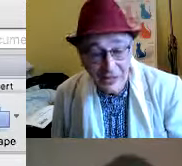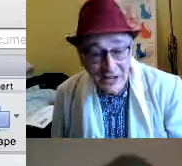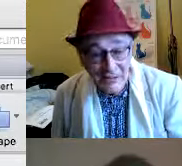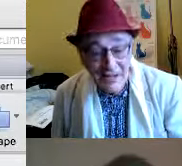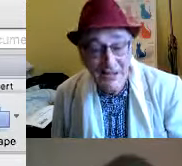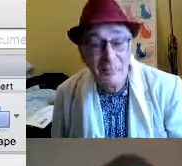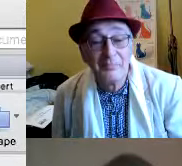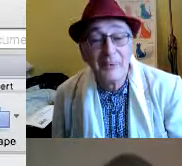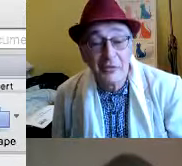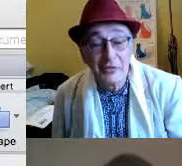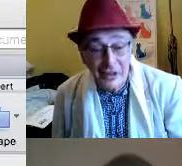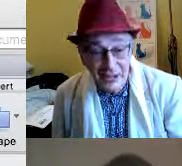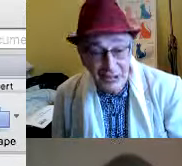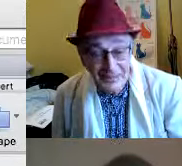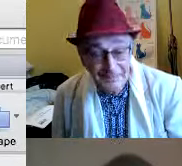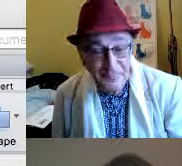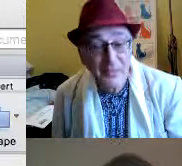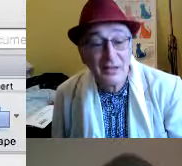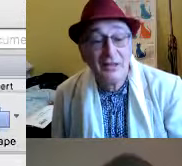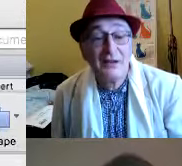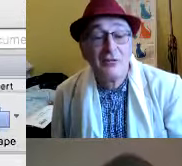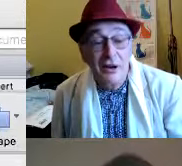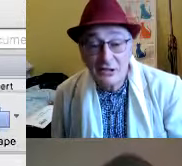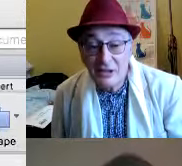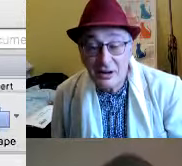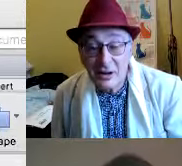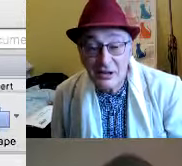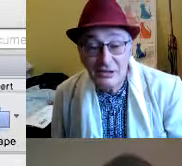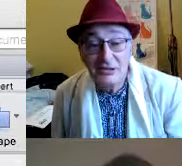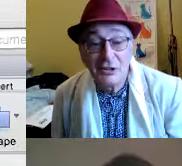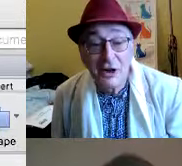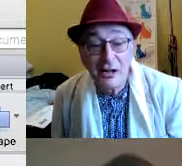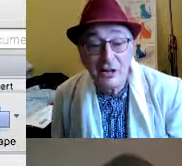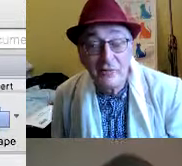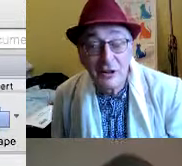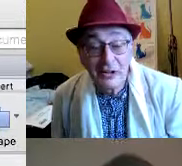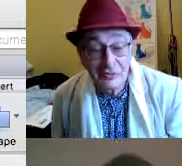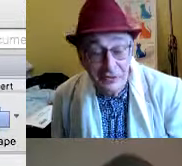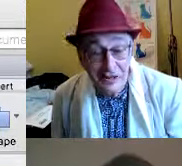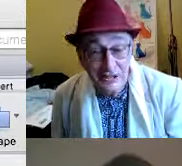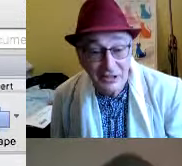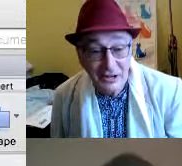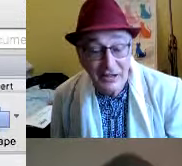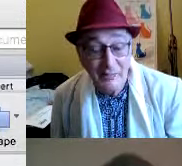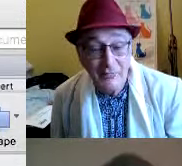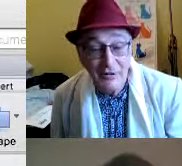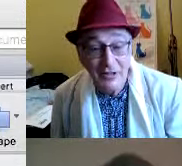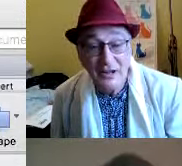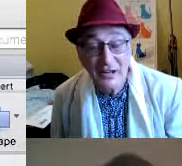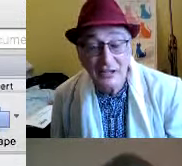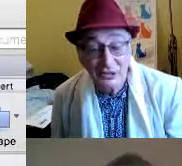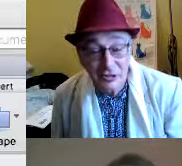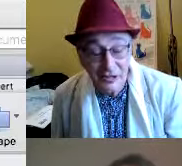gallery in belfast grey's del arts in the village of greysdale in cumbria in the lake district